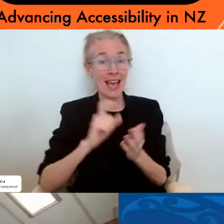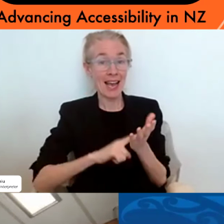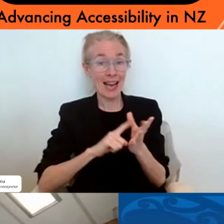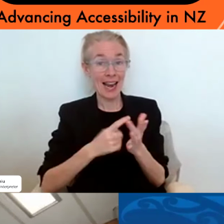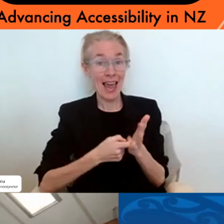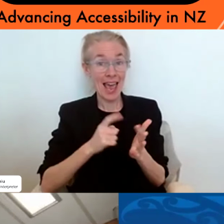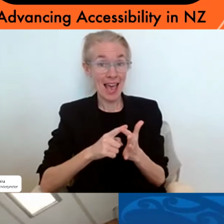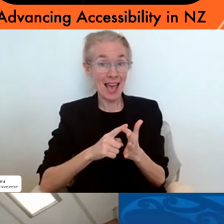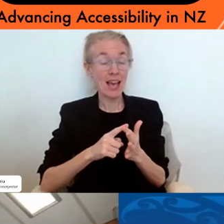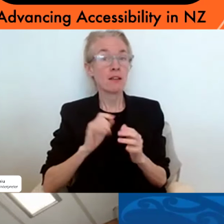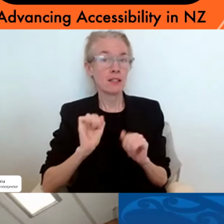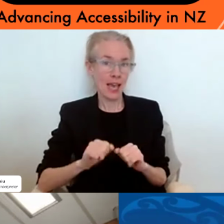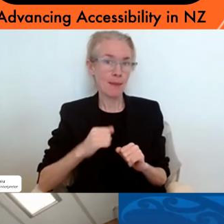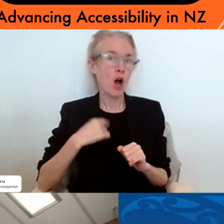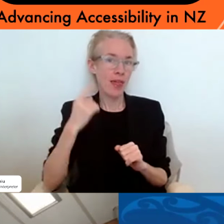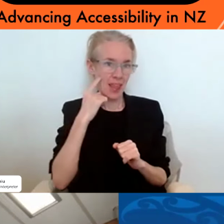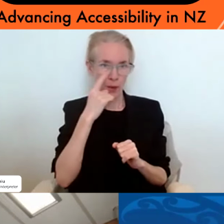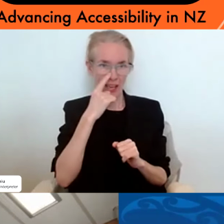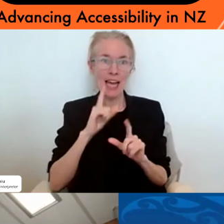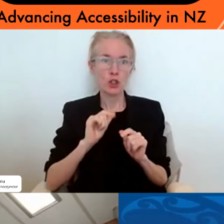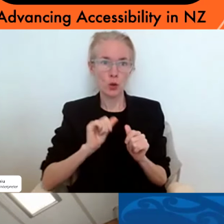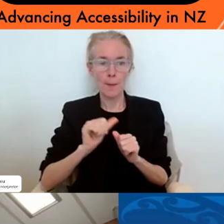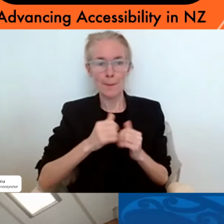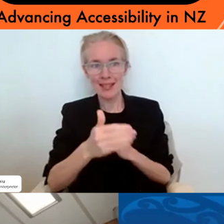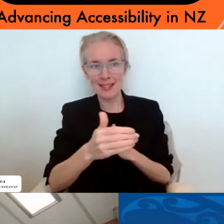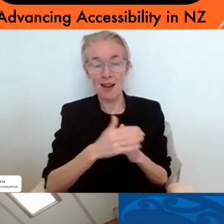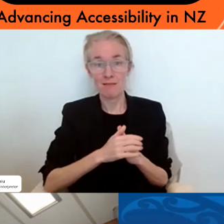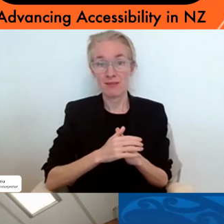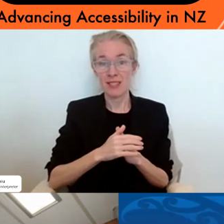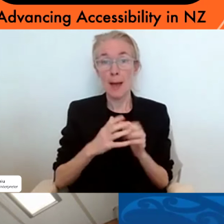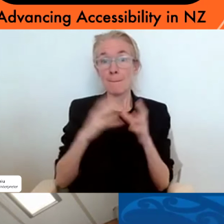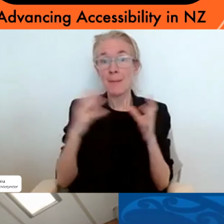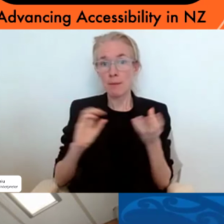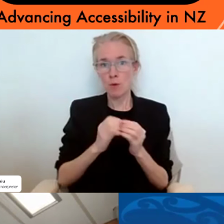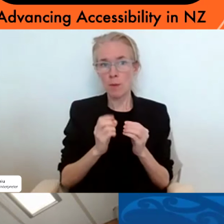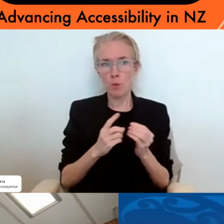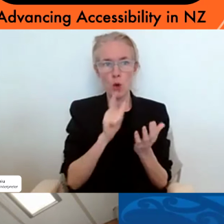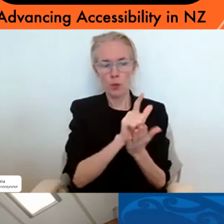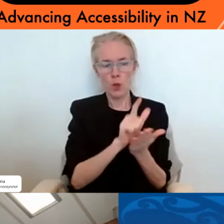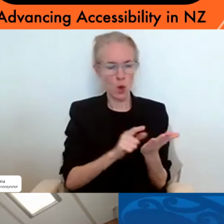that's hard to understand, that's got all these confusing bits, one